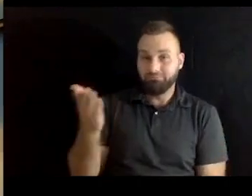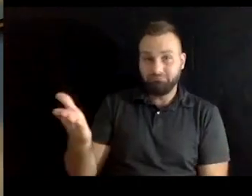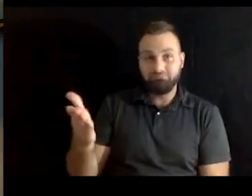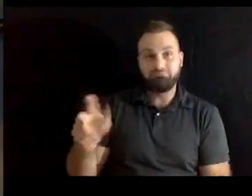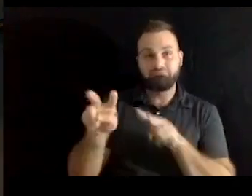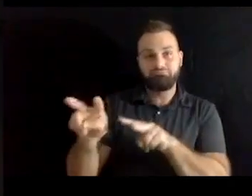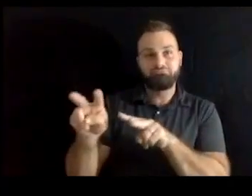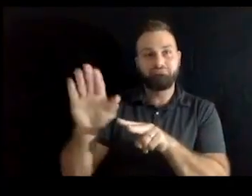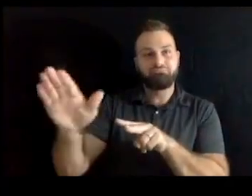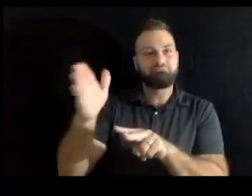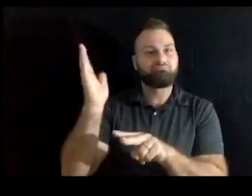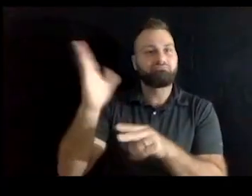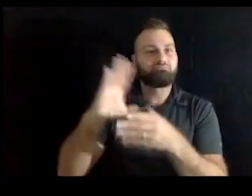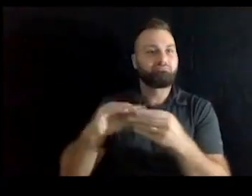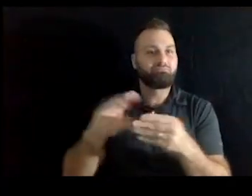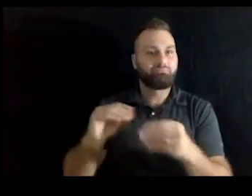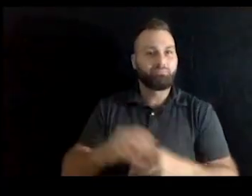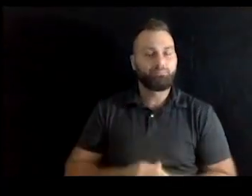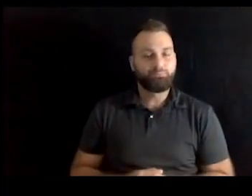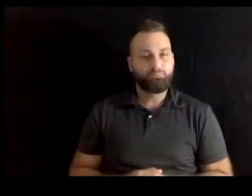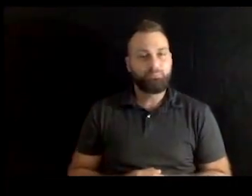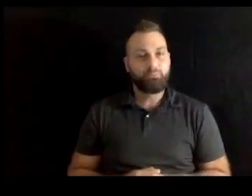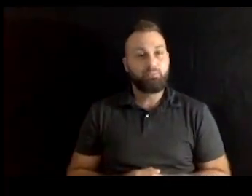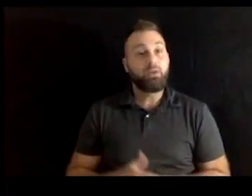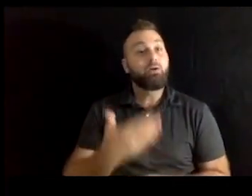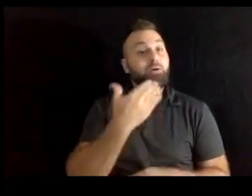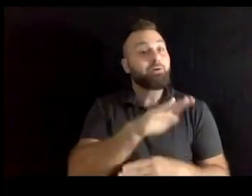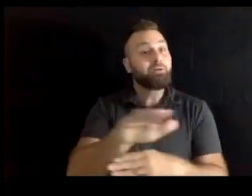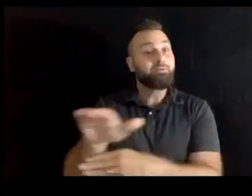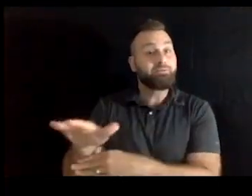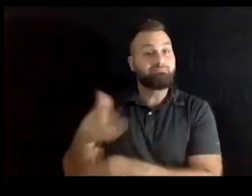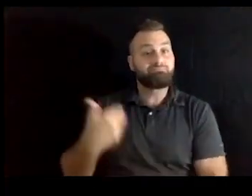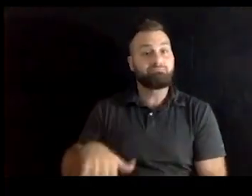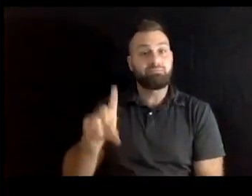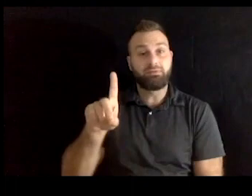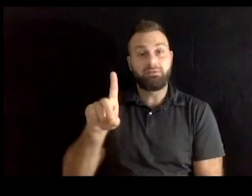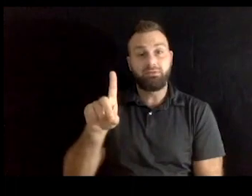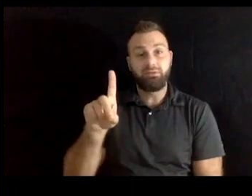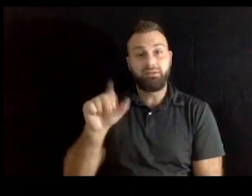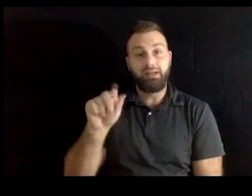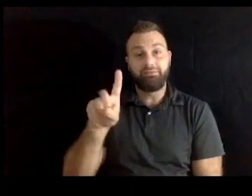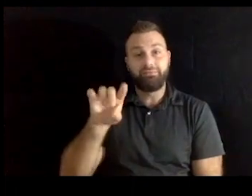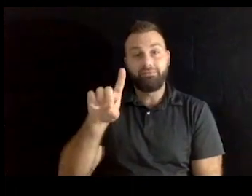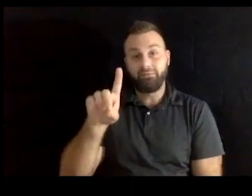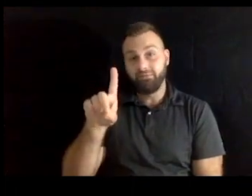Thank you. Good evening everyone. My name is David Mann and I'll be giving tonight's lecture.